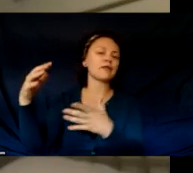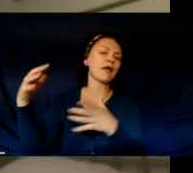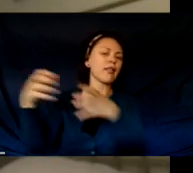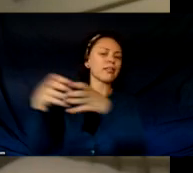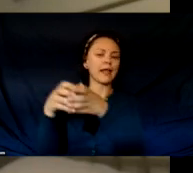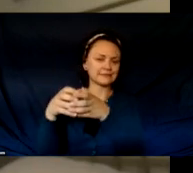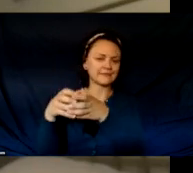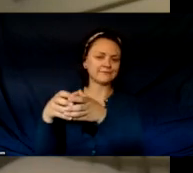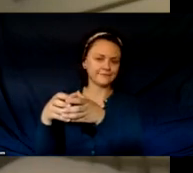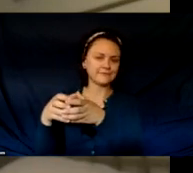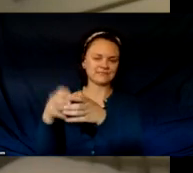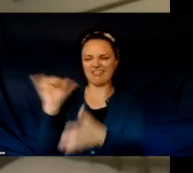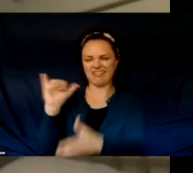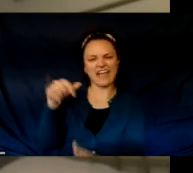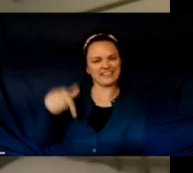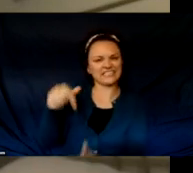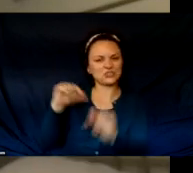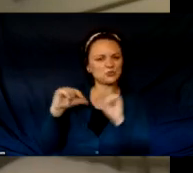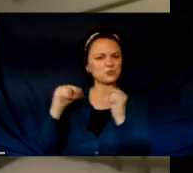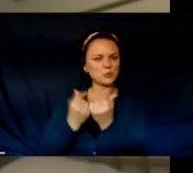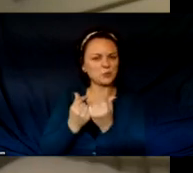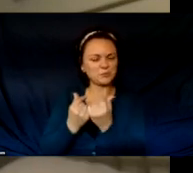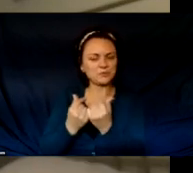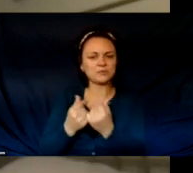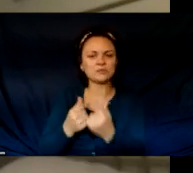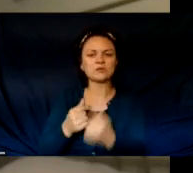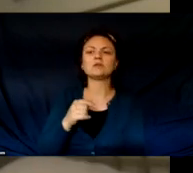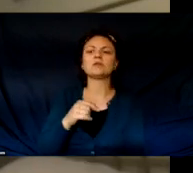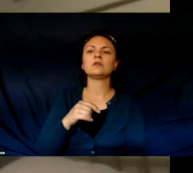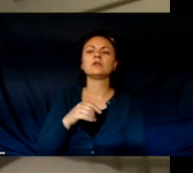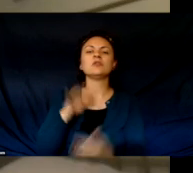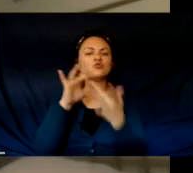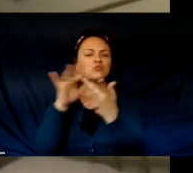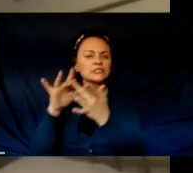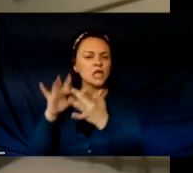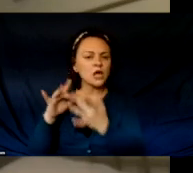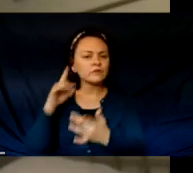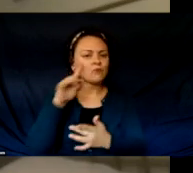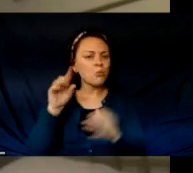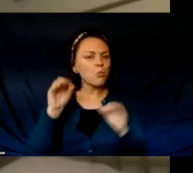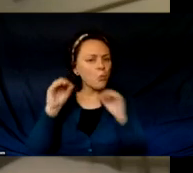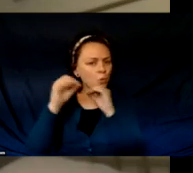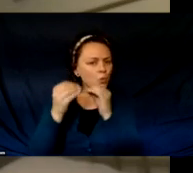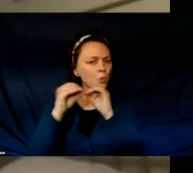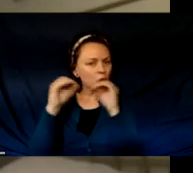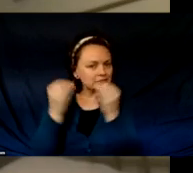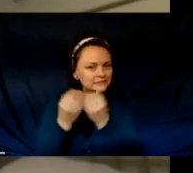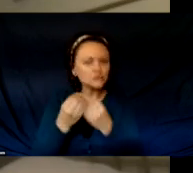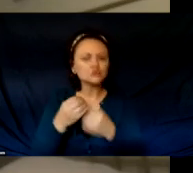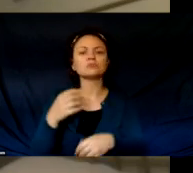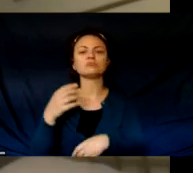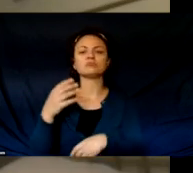Reach out to organizations that are working with people of color,